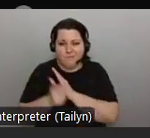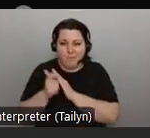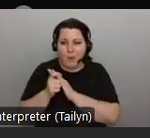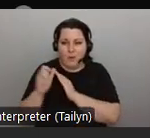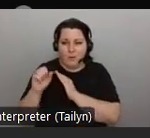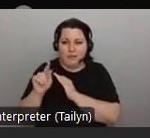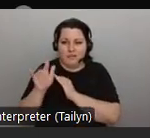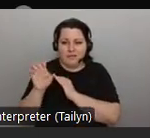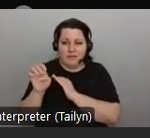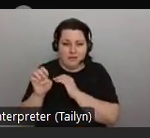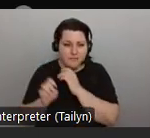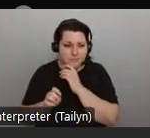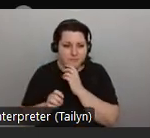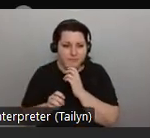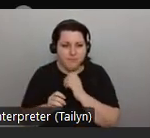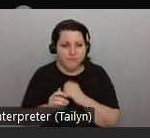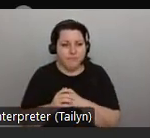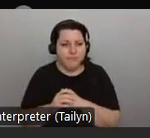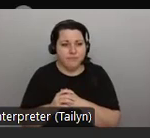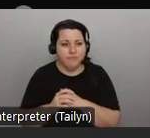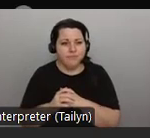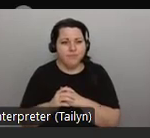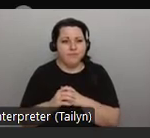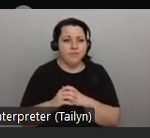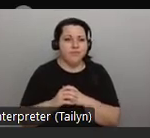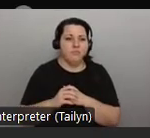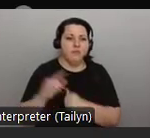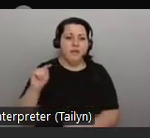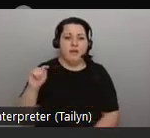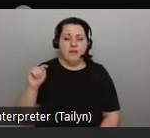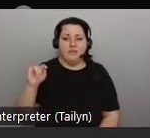On here you can see here's all the various different default word styles word gives you